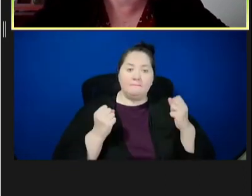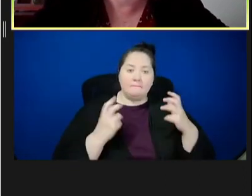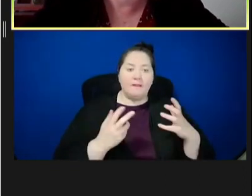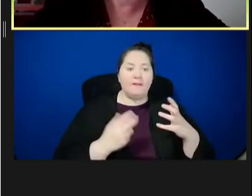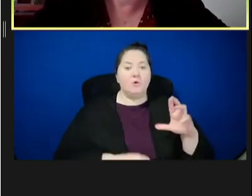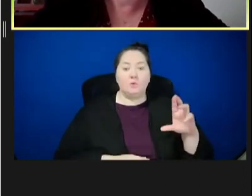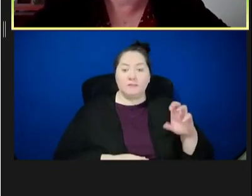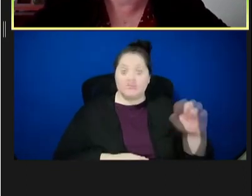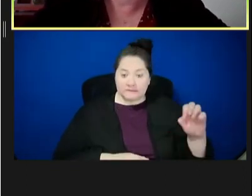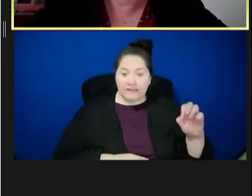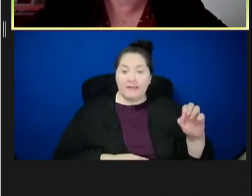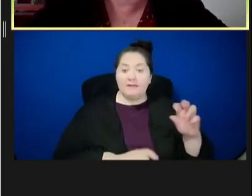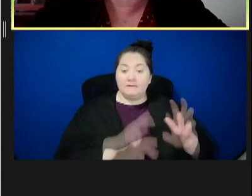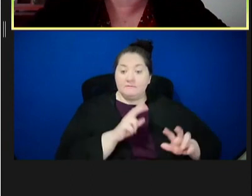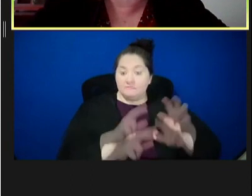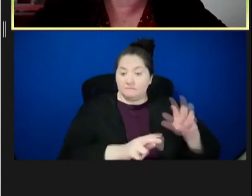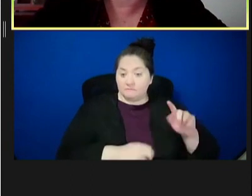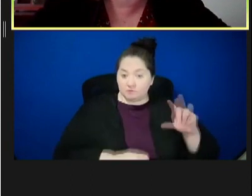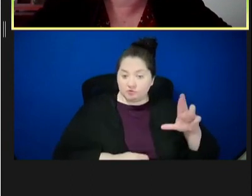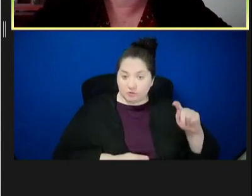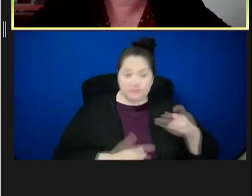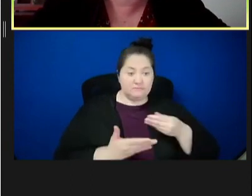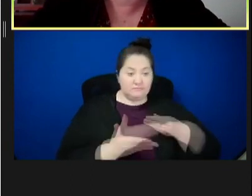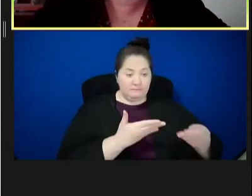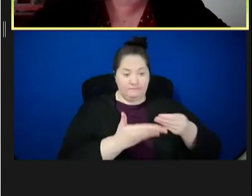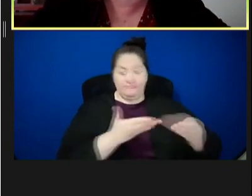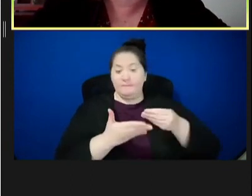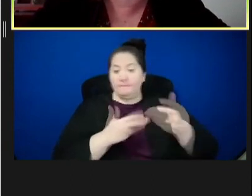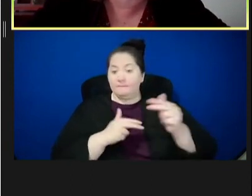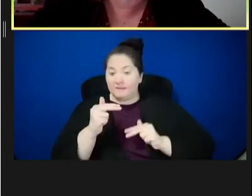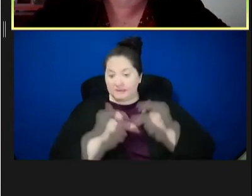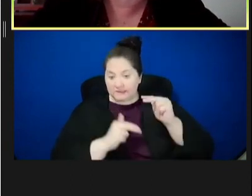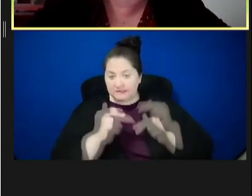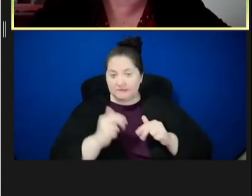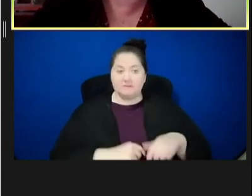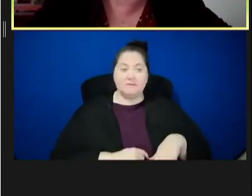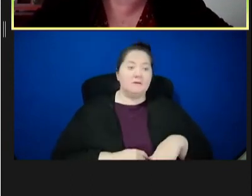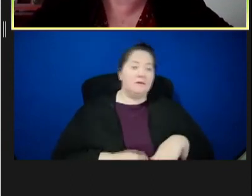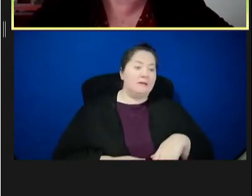trusts that are purchasing buildings, and so it's no longer the clinical component that's